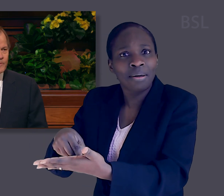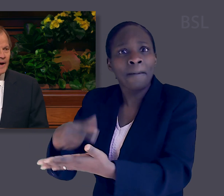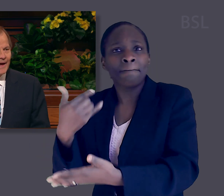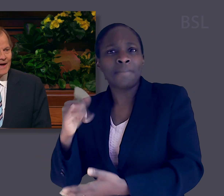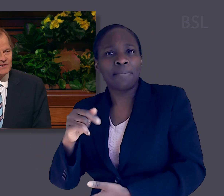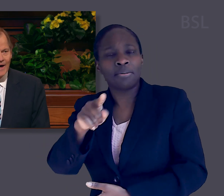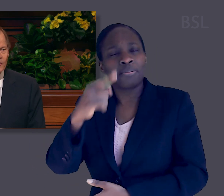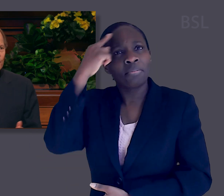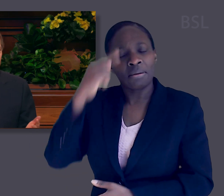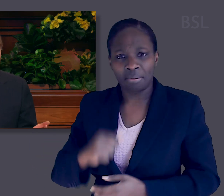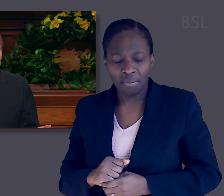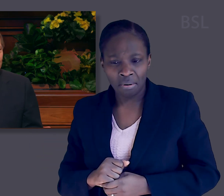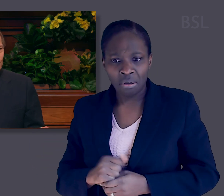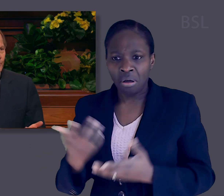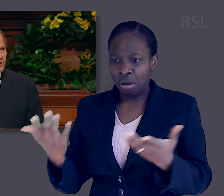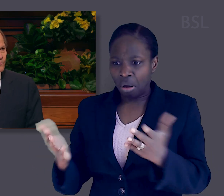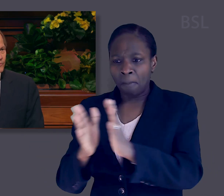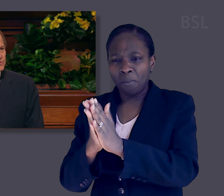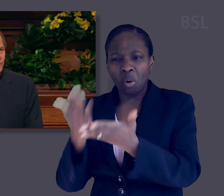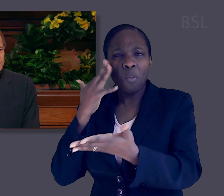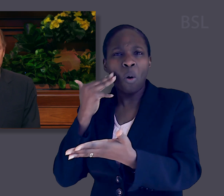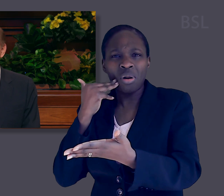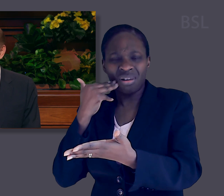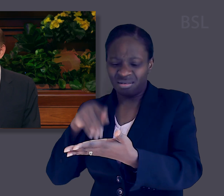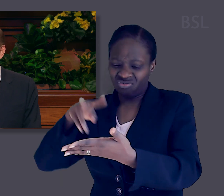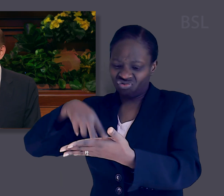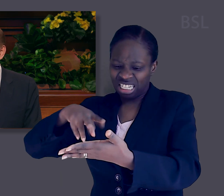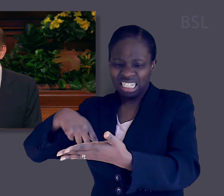We might ask, how can reading Book of Mormon scriptures at Easter bless